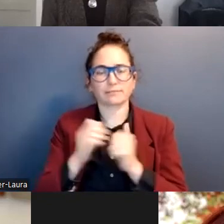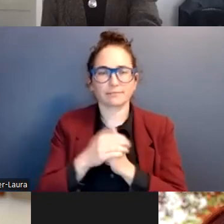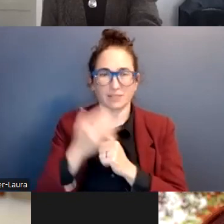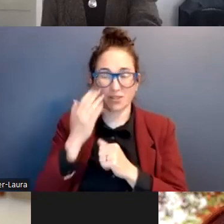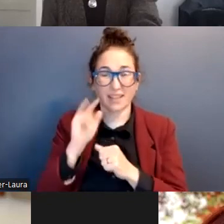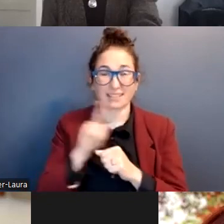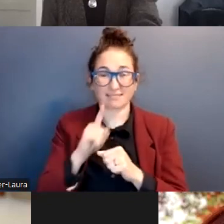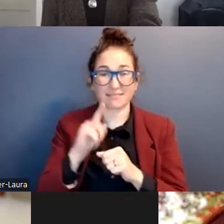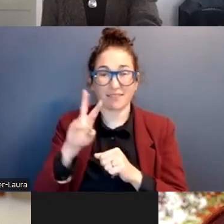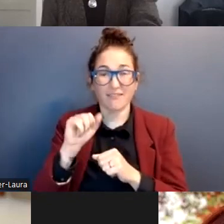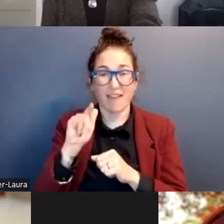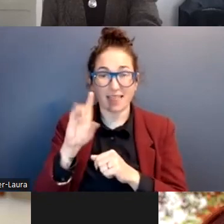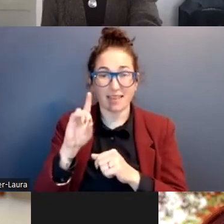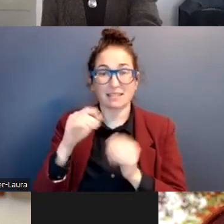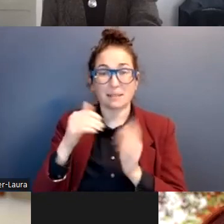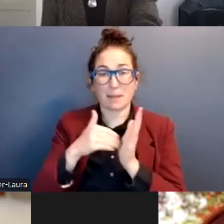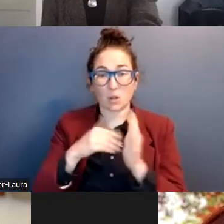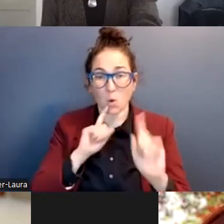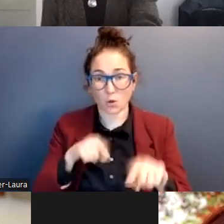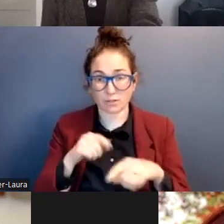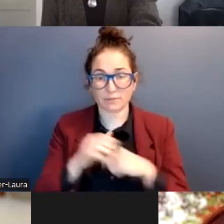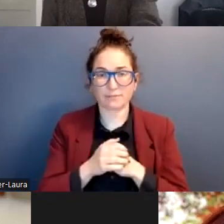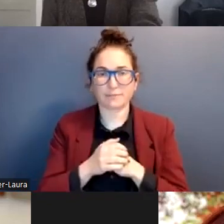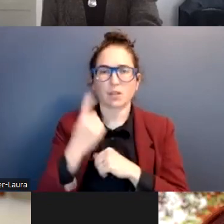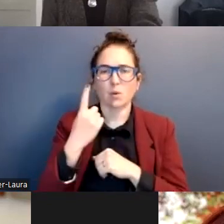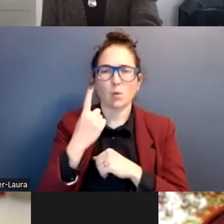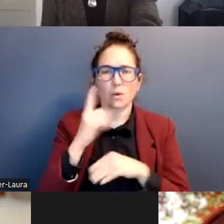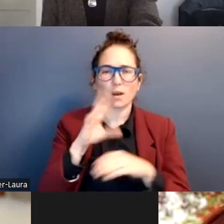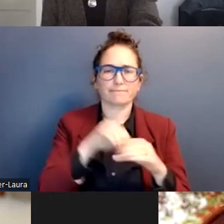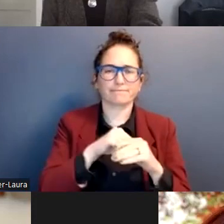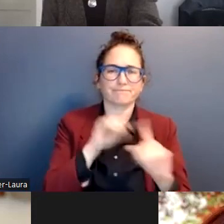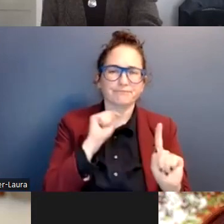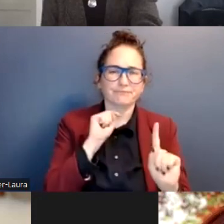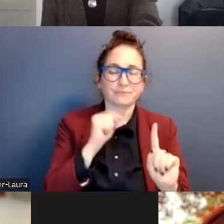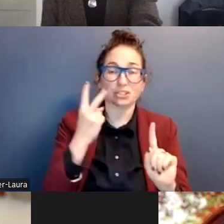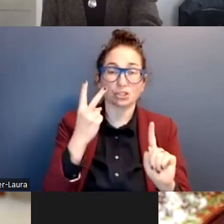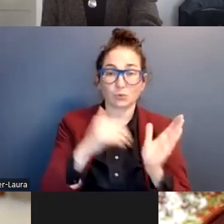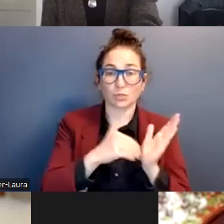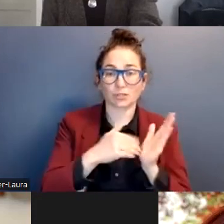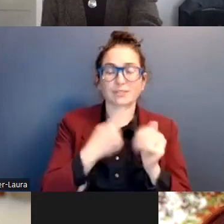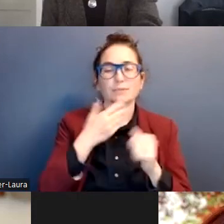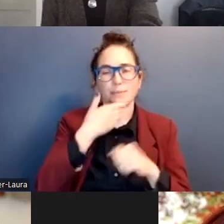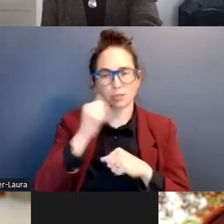these are checkbox for that or a valid medical order. In one post effort I was involved in two